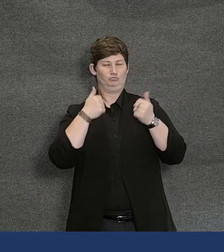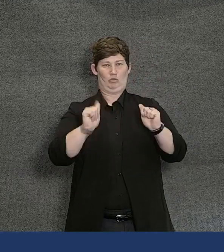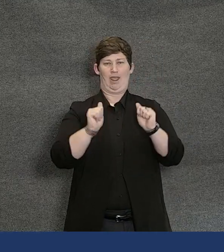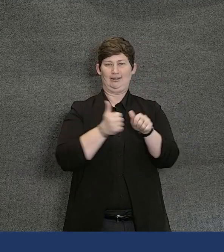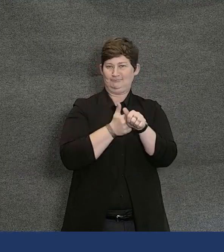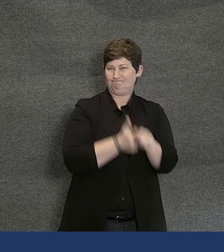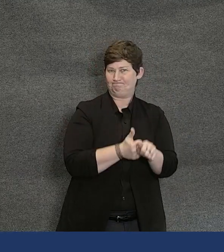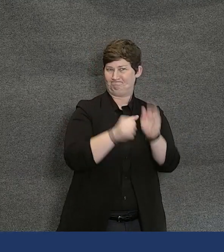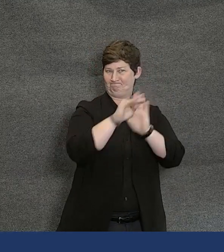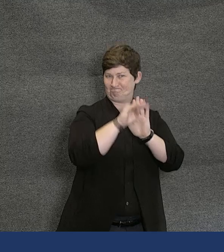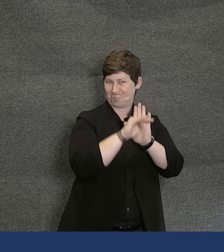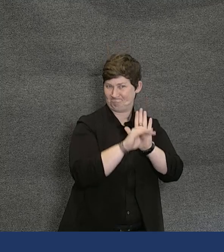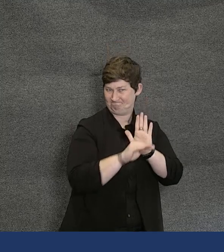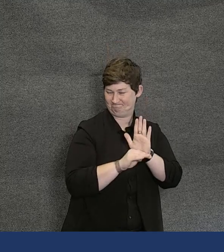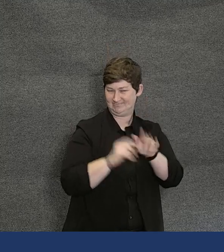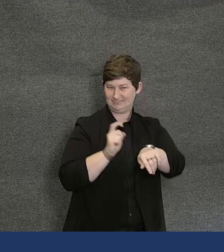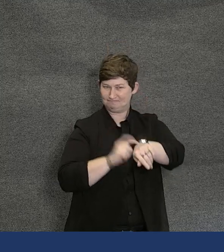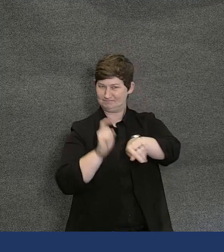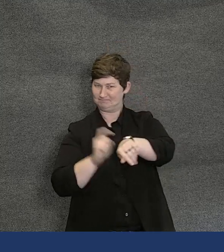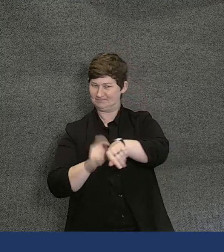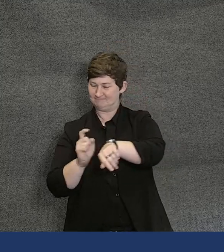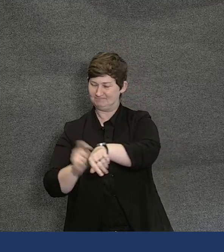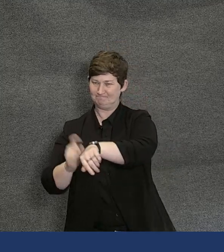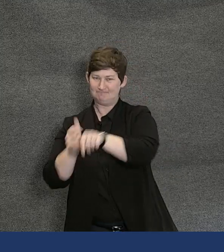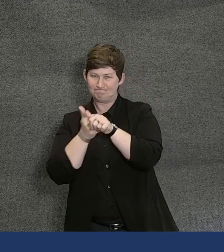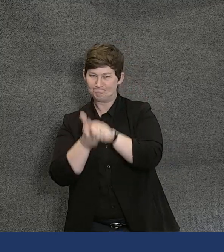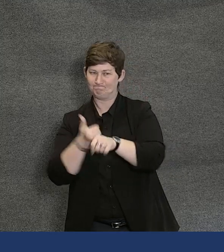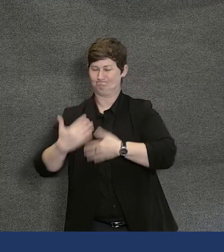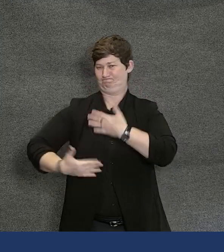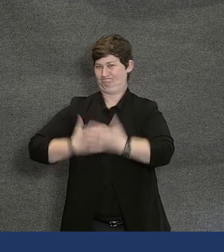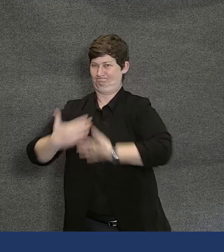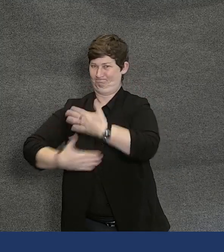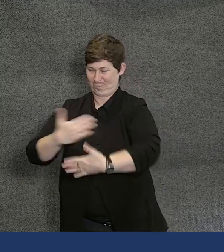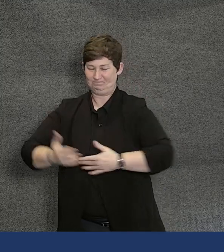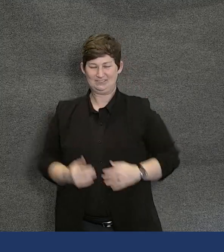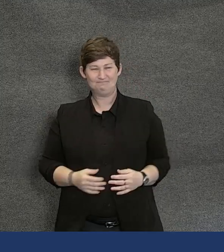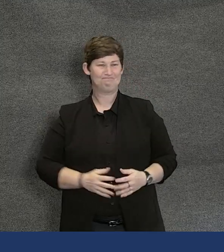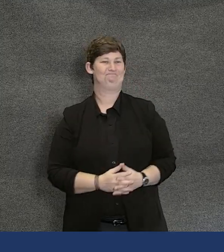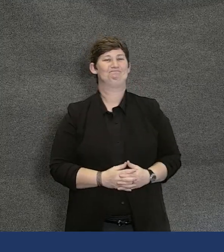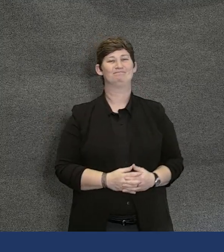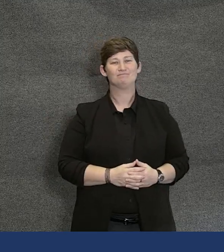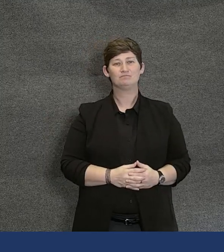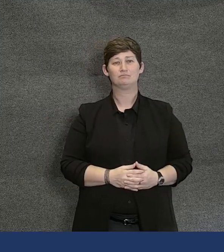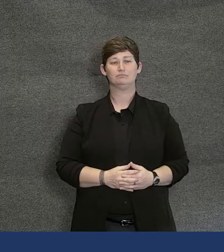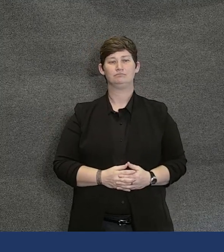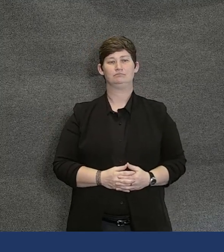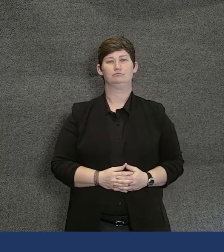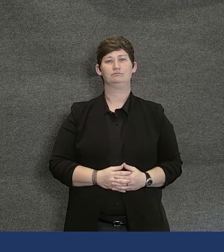today and keep people on time and moving along. And I've already failed at my job